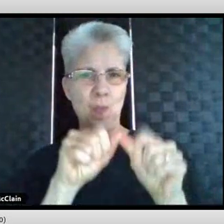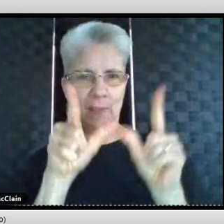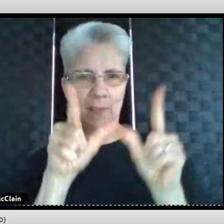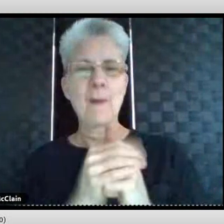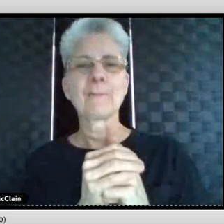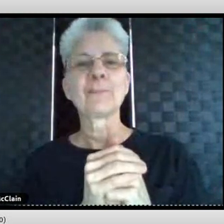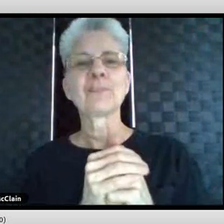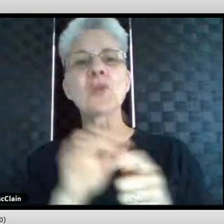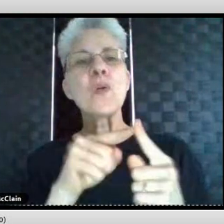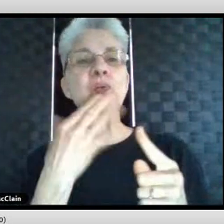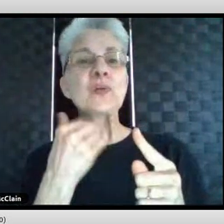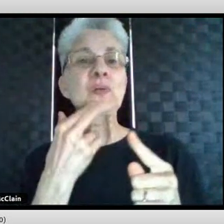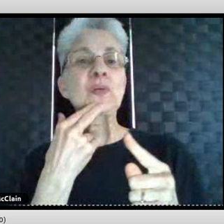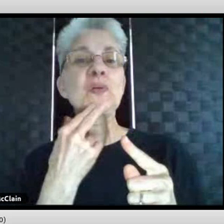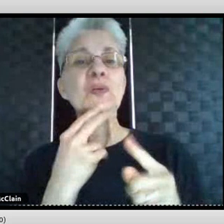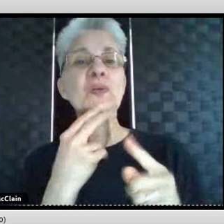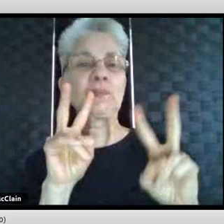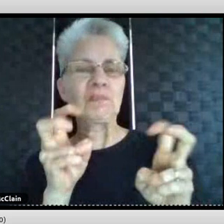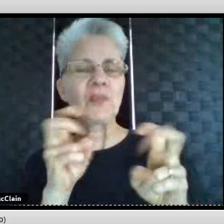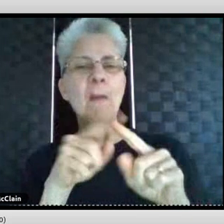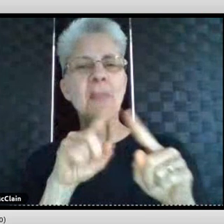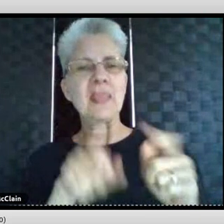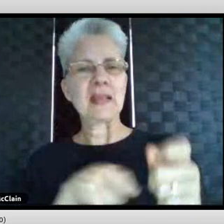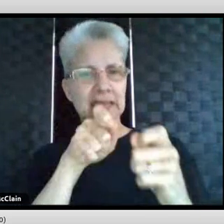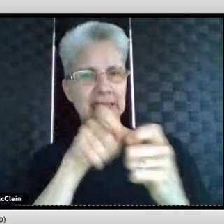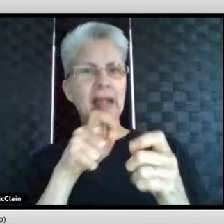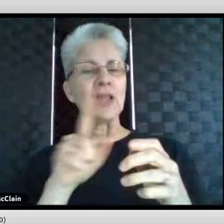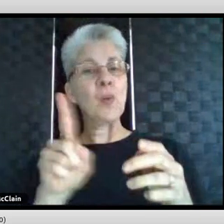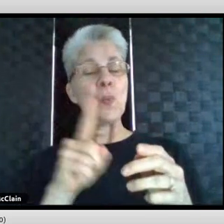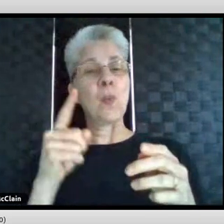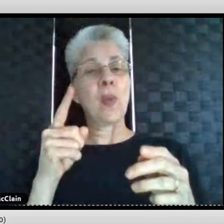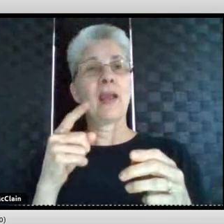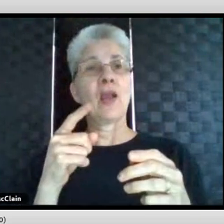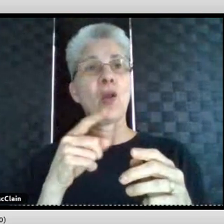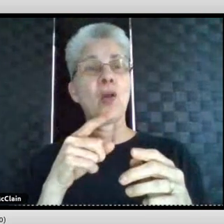I thought that was a cute take on that. But that's exactly where the idea,